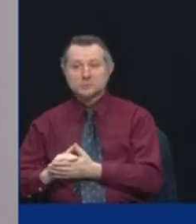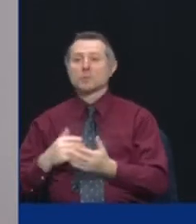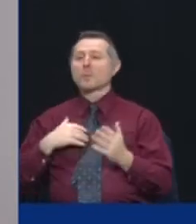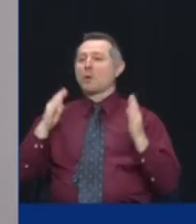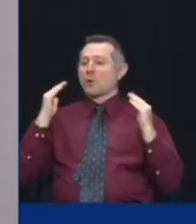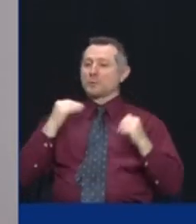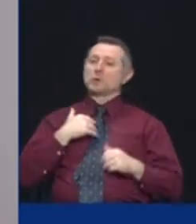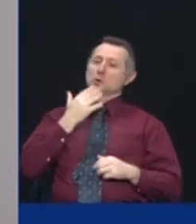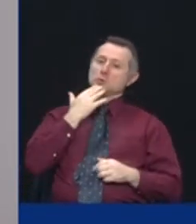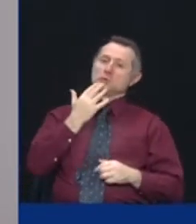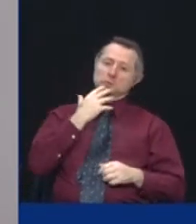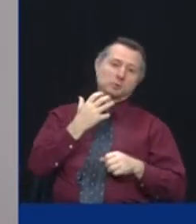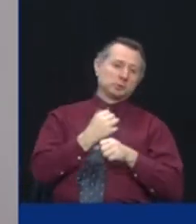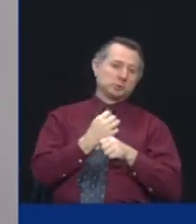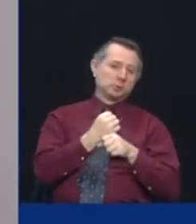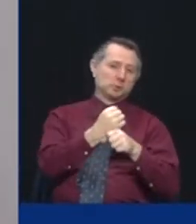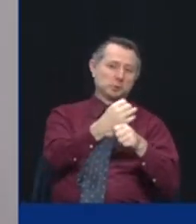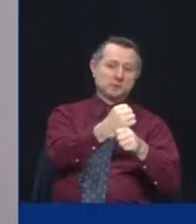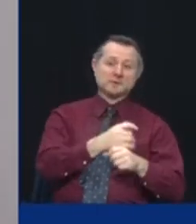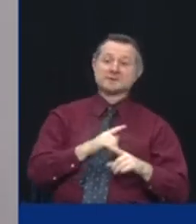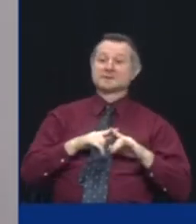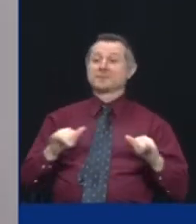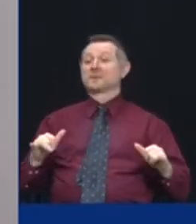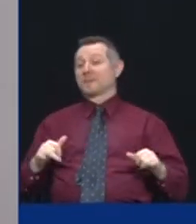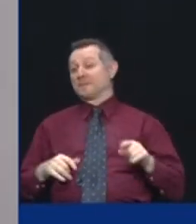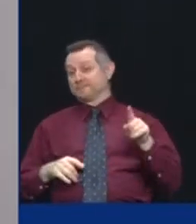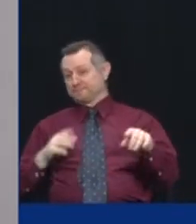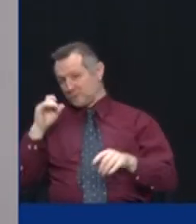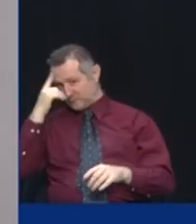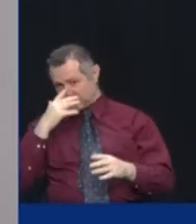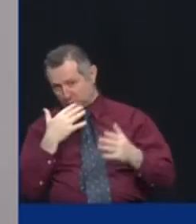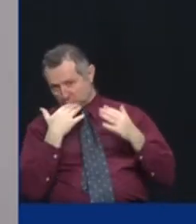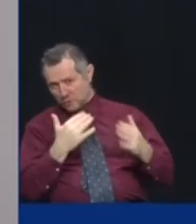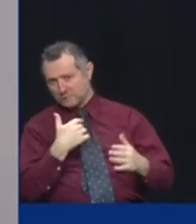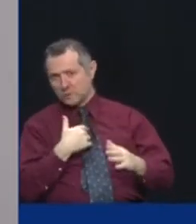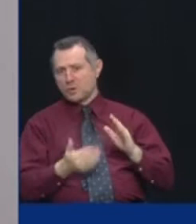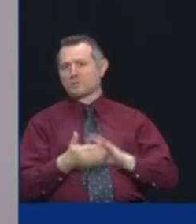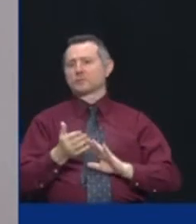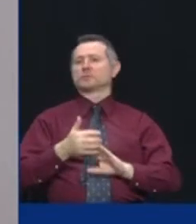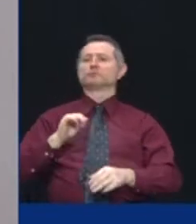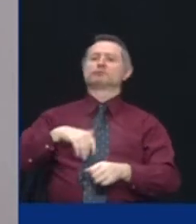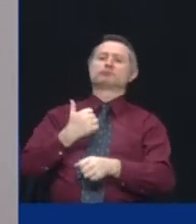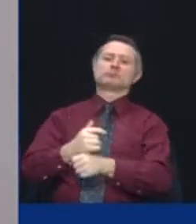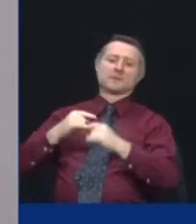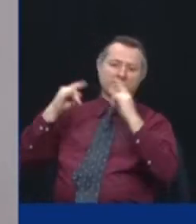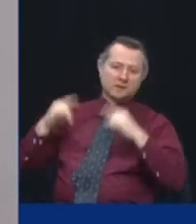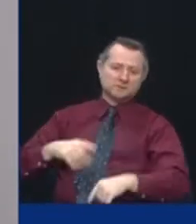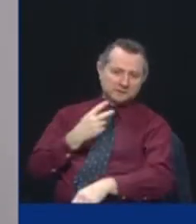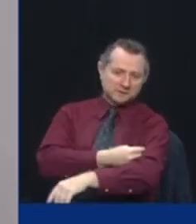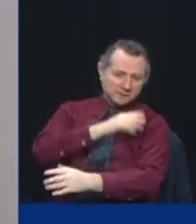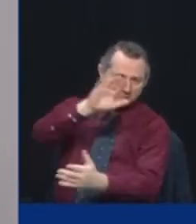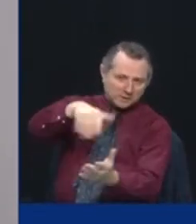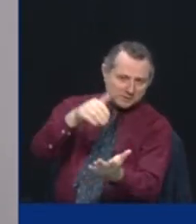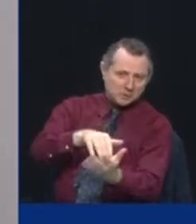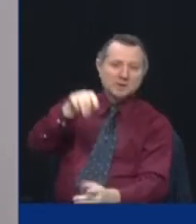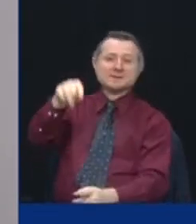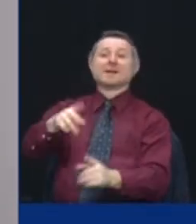SOME DAYS ARE BAD. AND YOU JUST HOPE THERE ARE MORE GOOD DAYS THAN BAD DAYS. SIMILARLY, THANKS TO YOU, WE